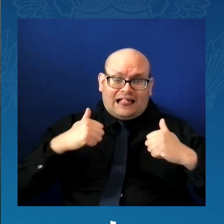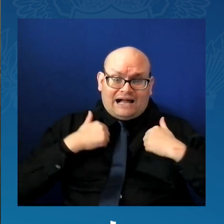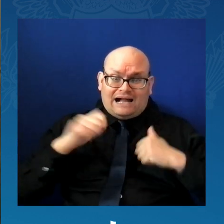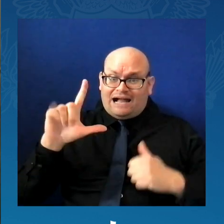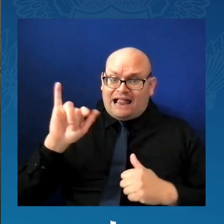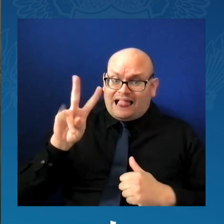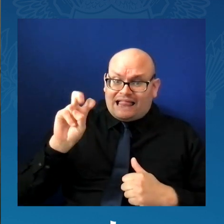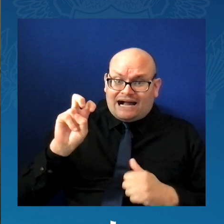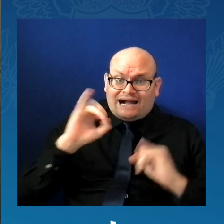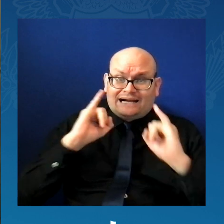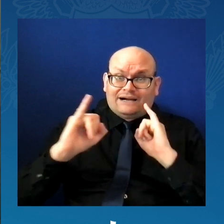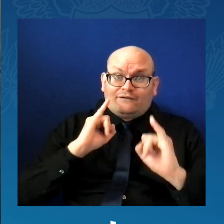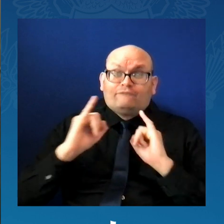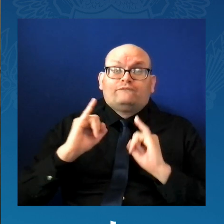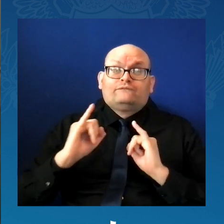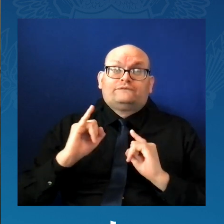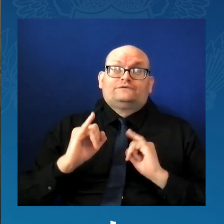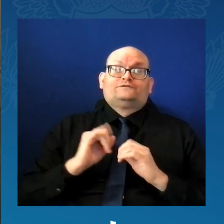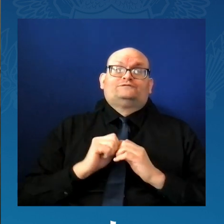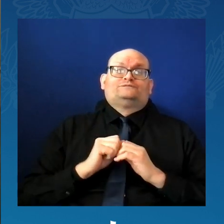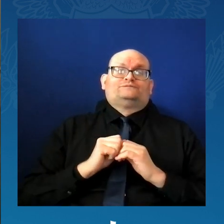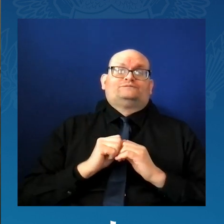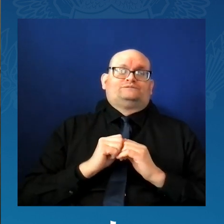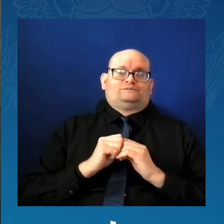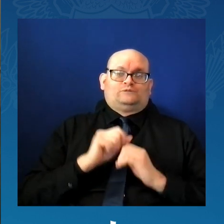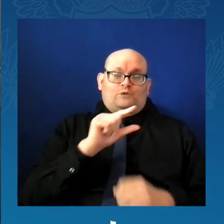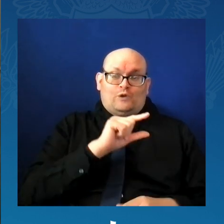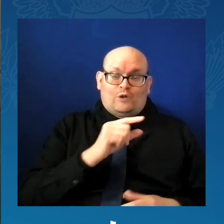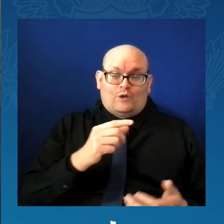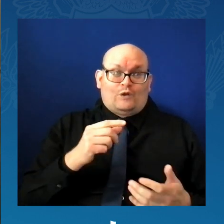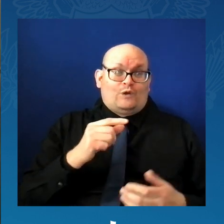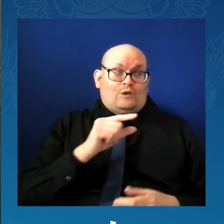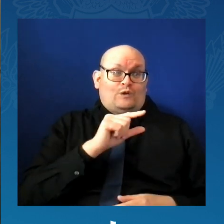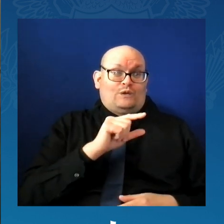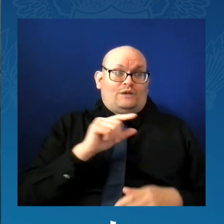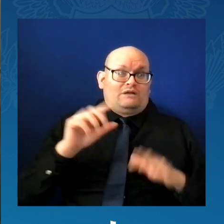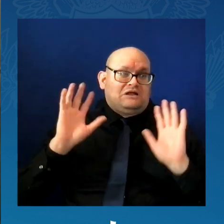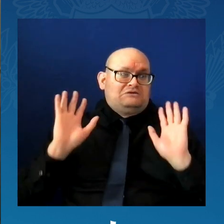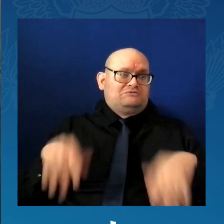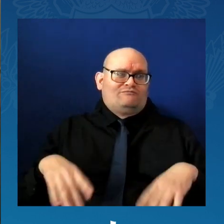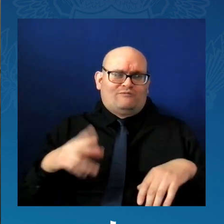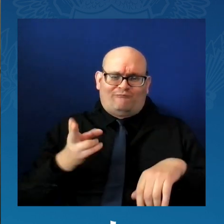about Queen Elizabeth. My daughter can't drive from point